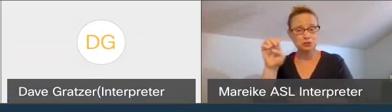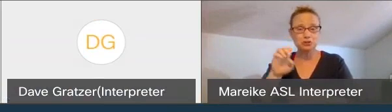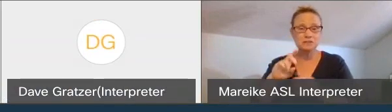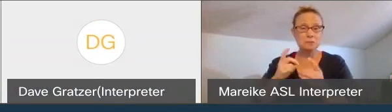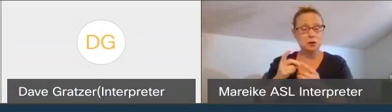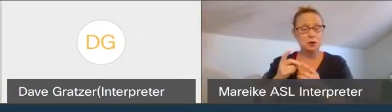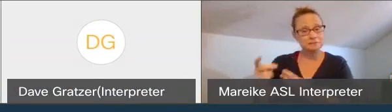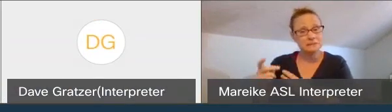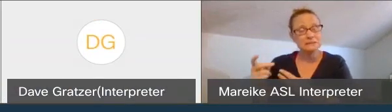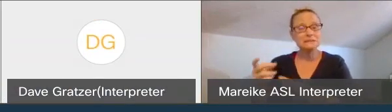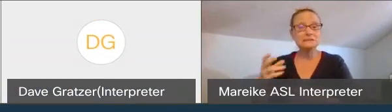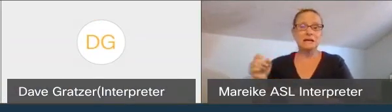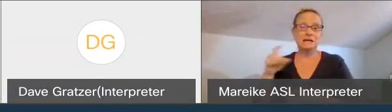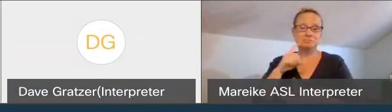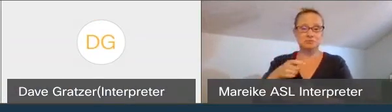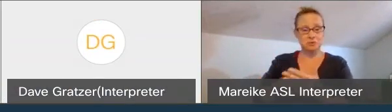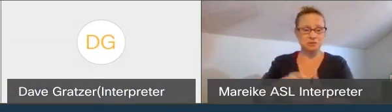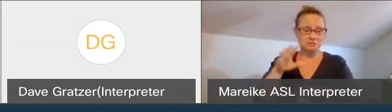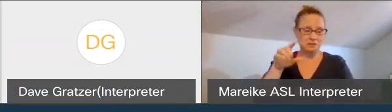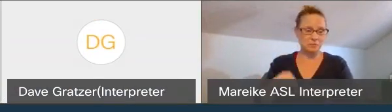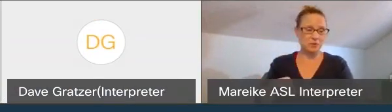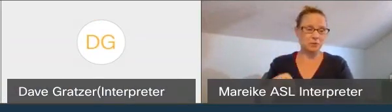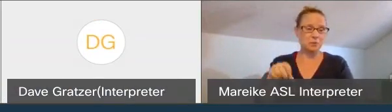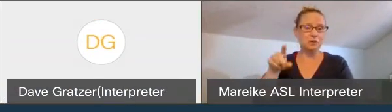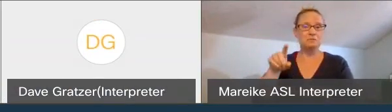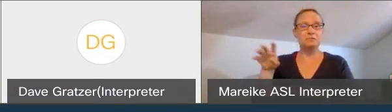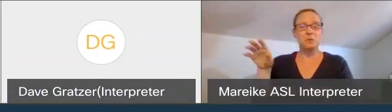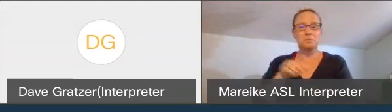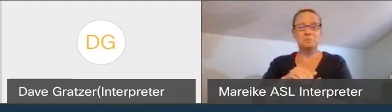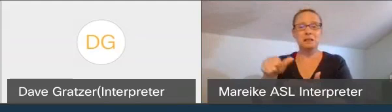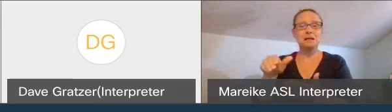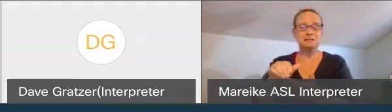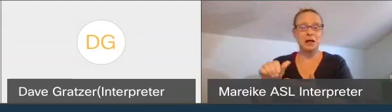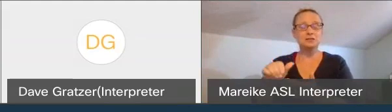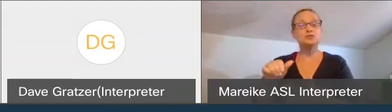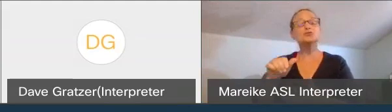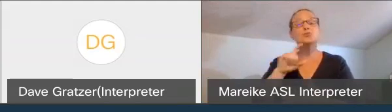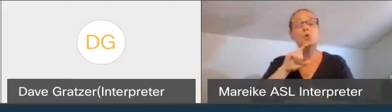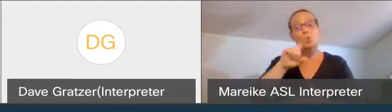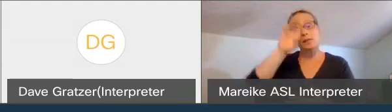and accrued costs of $5.14 million. So our fire department and American Medical Response,